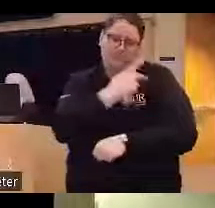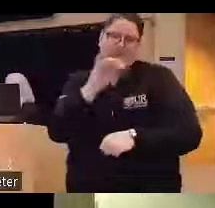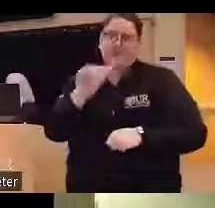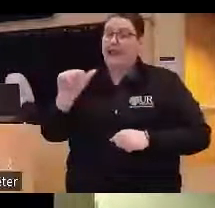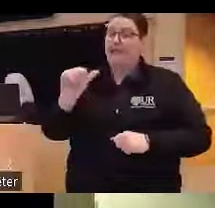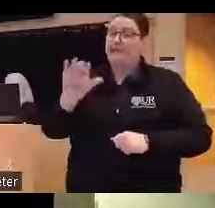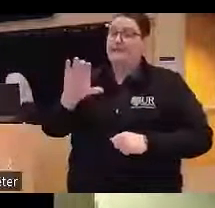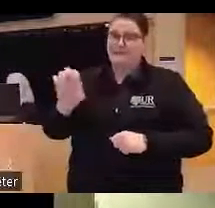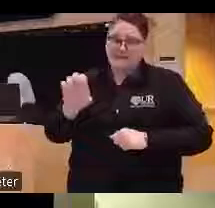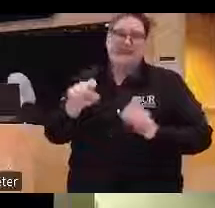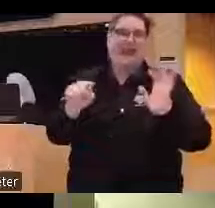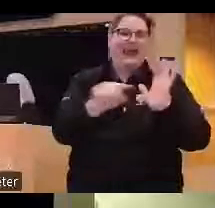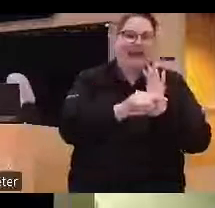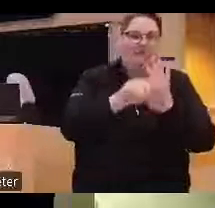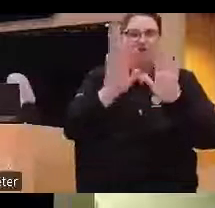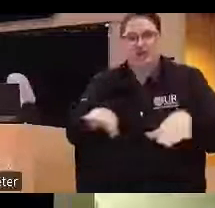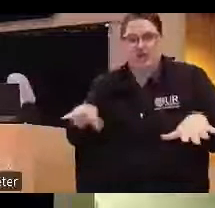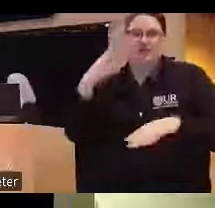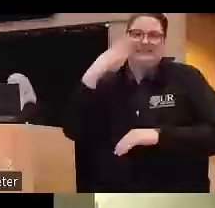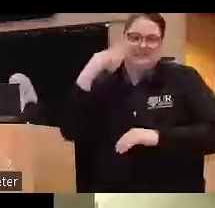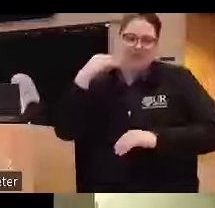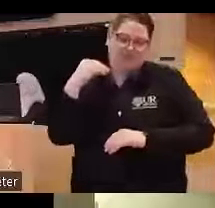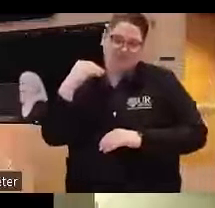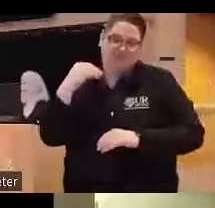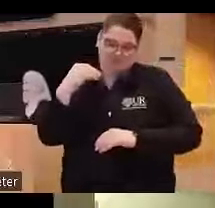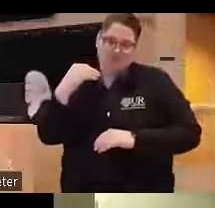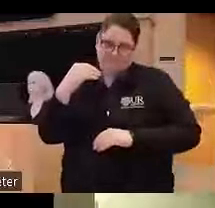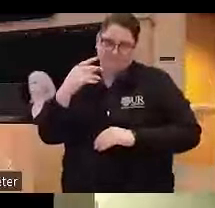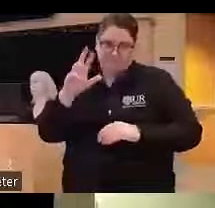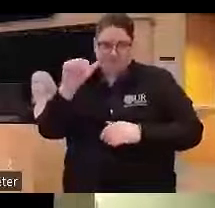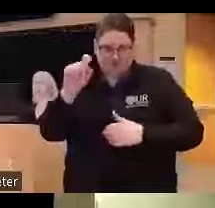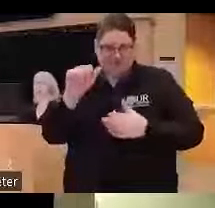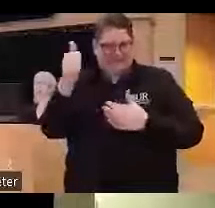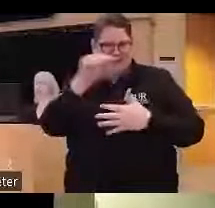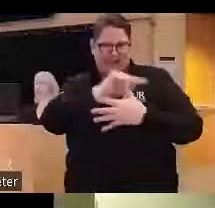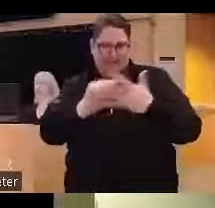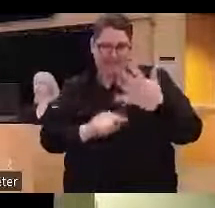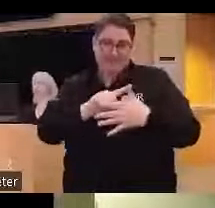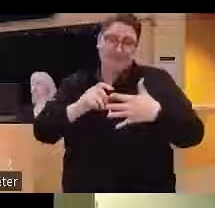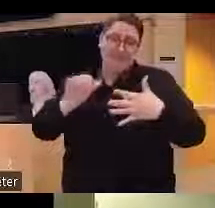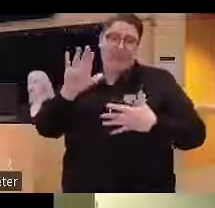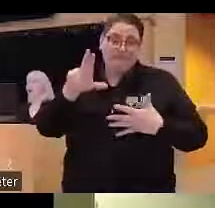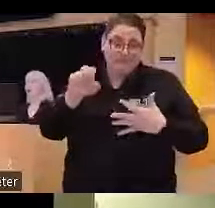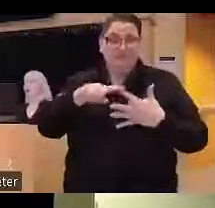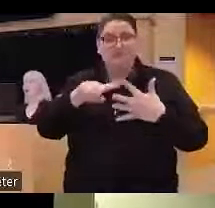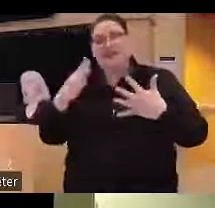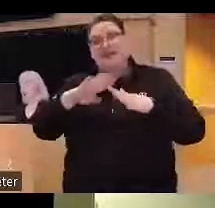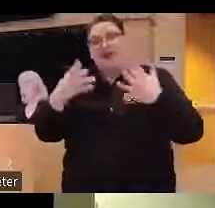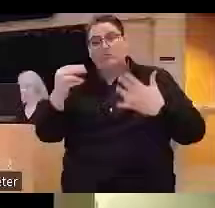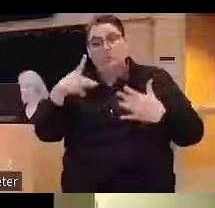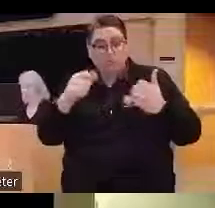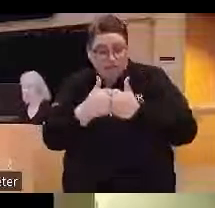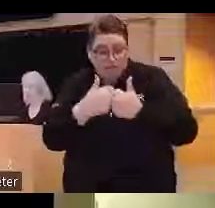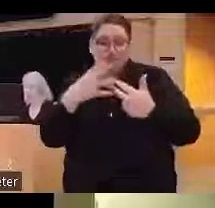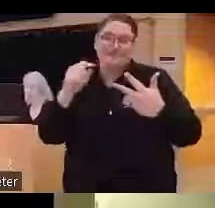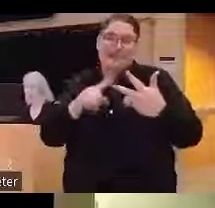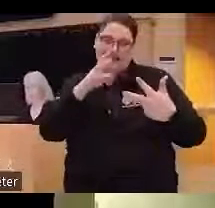exposures 10 quick items raing childhood abuse household challenges and neglect and the CDC